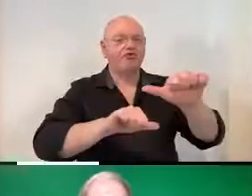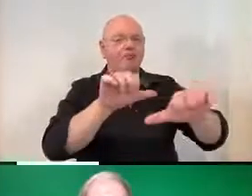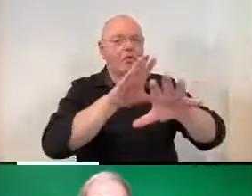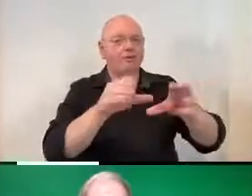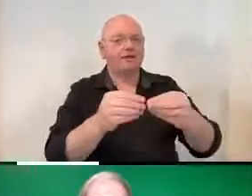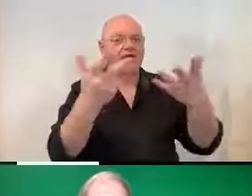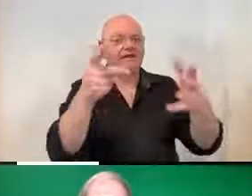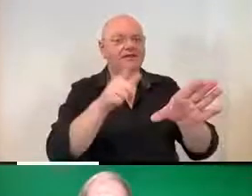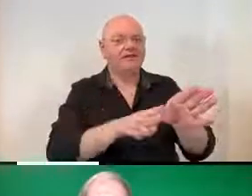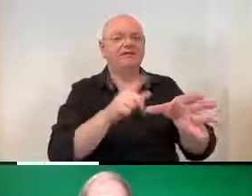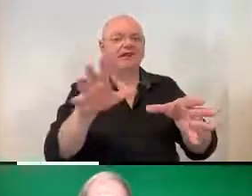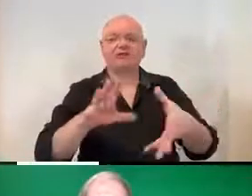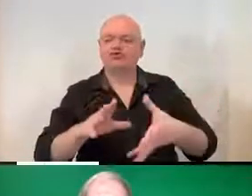This is where they're located.